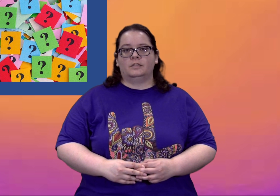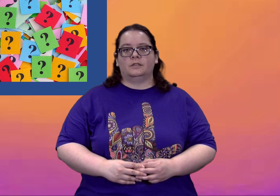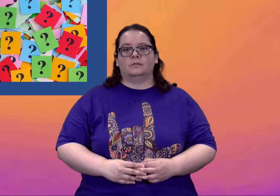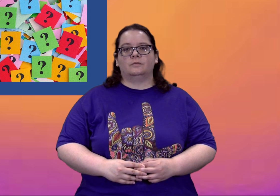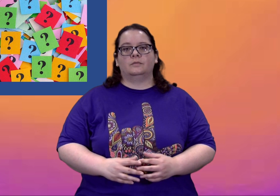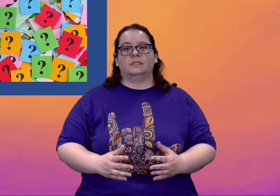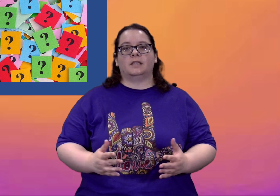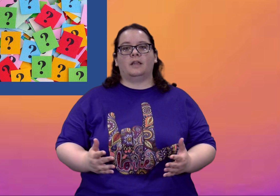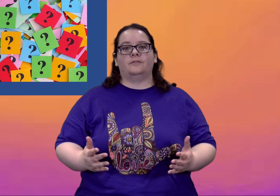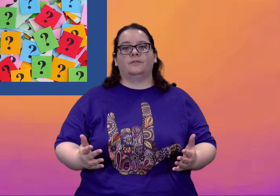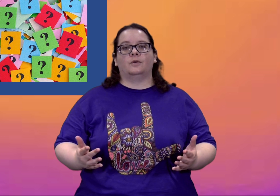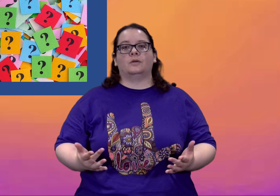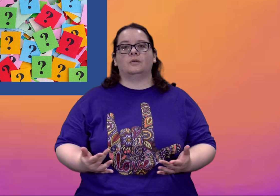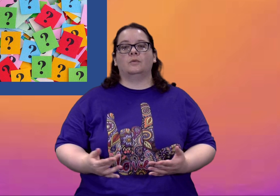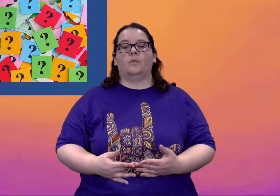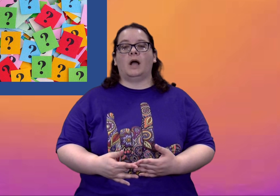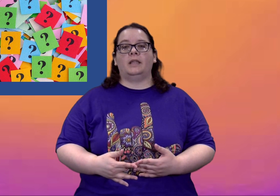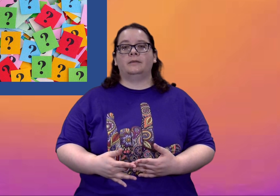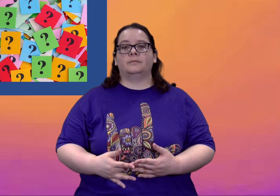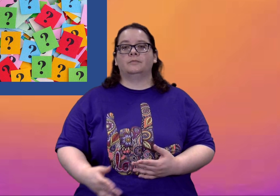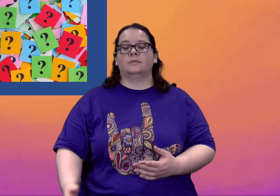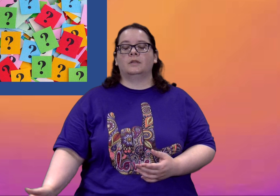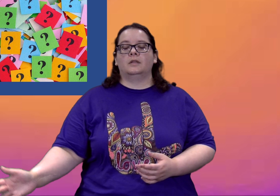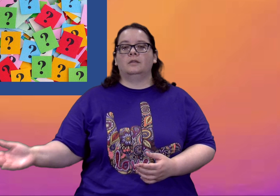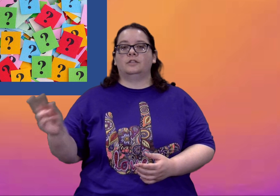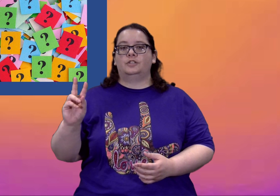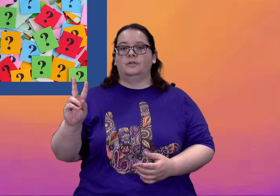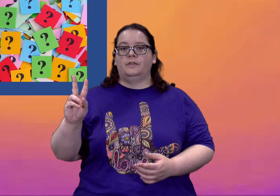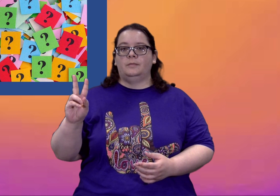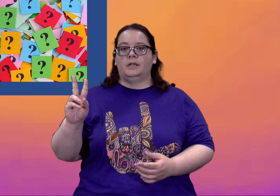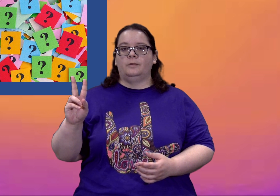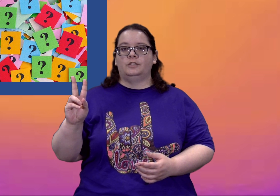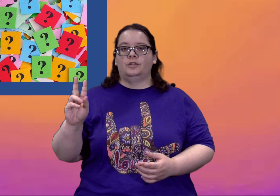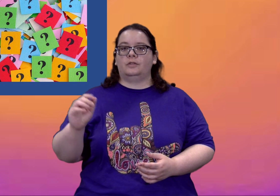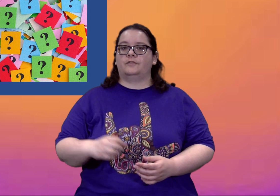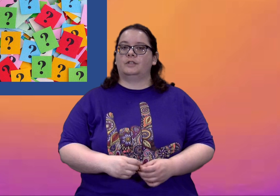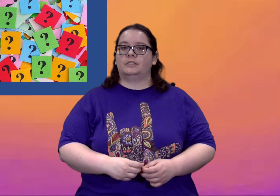So the sign for why, there's two of them that I'm going to show you. The first,